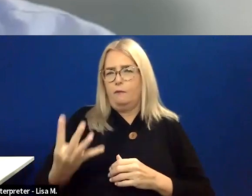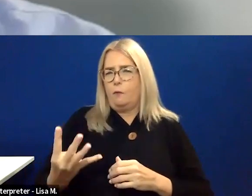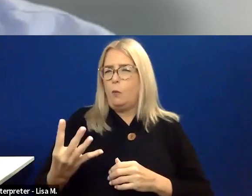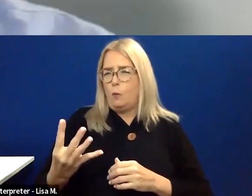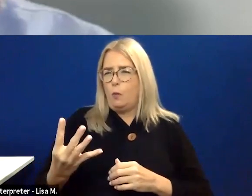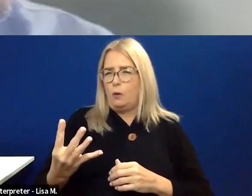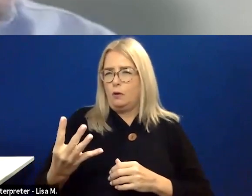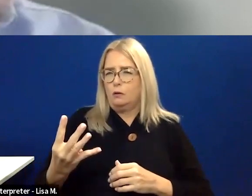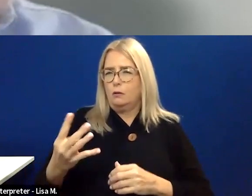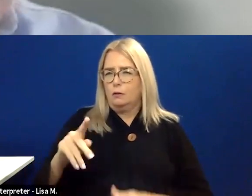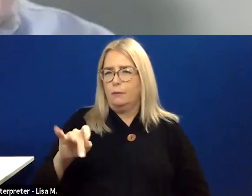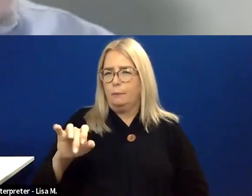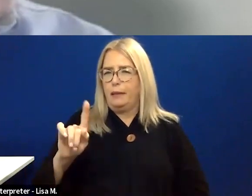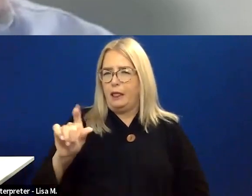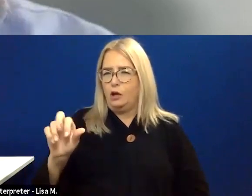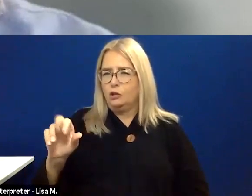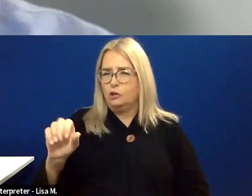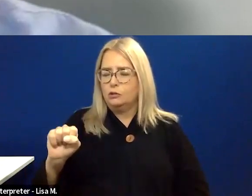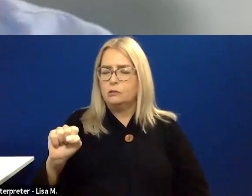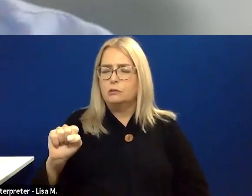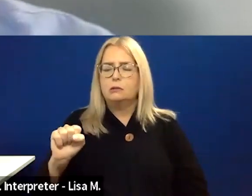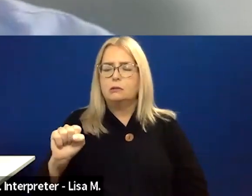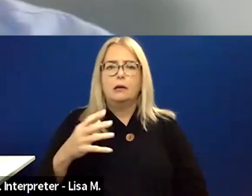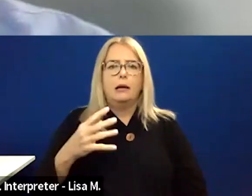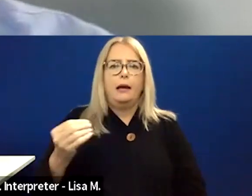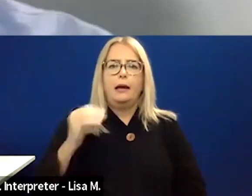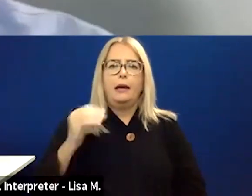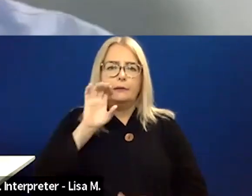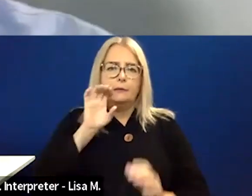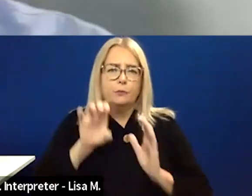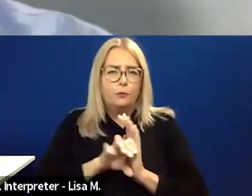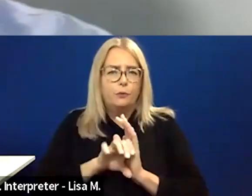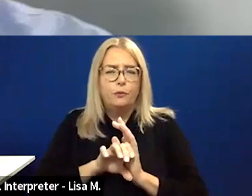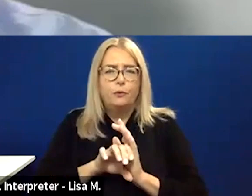um and especially the graphics that are done with it so the graphics will get the big five